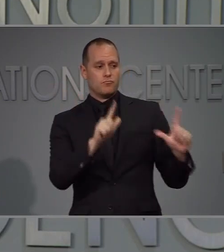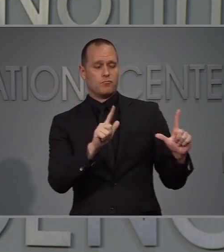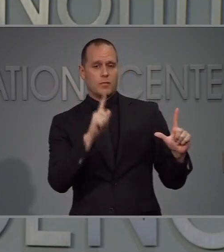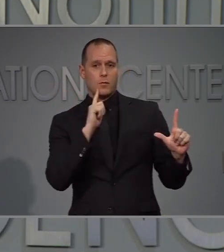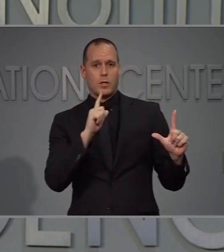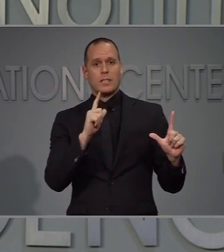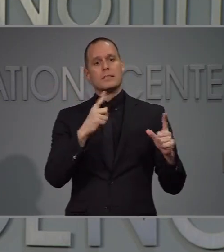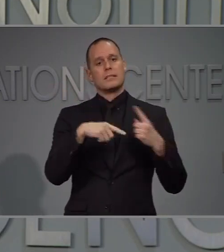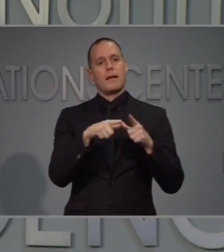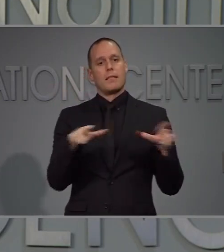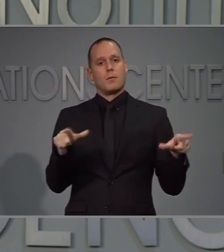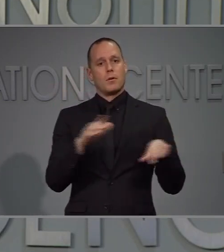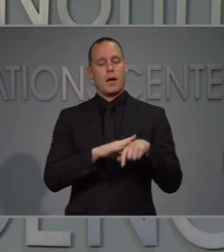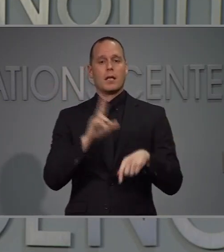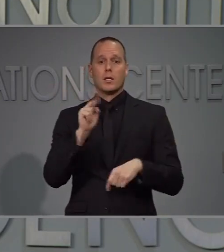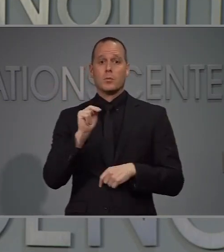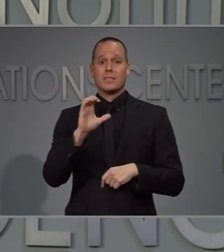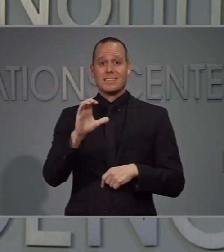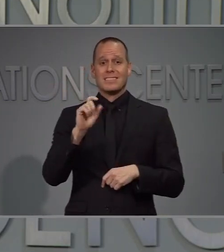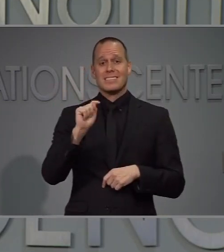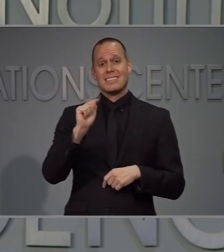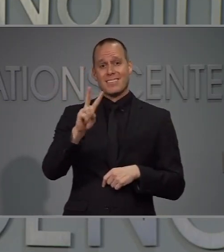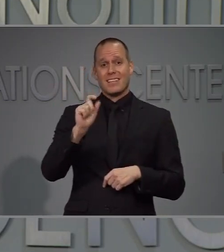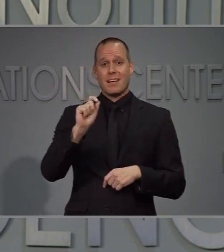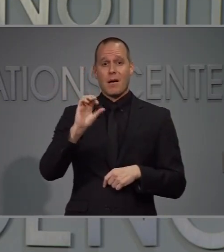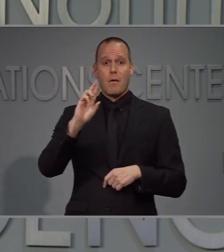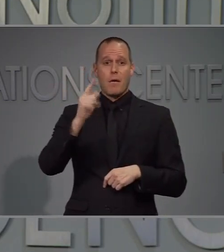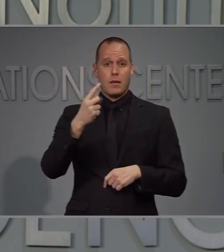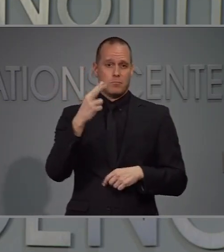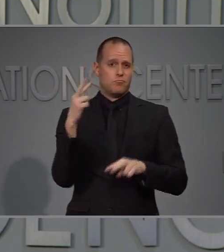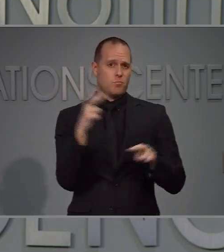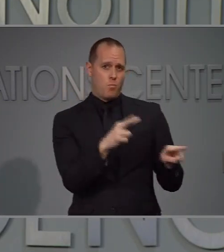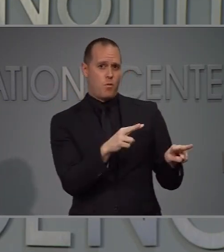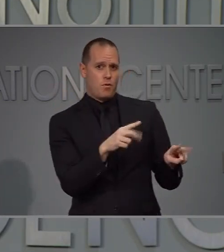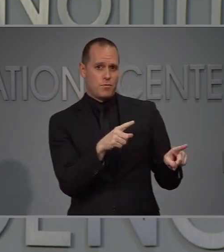TODAY'S BRIEFING ON COVID-19 IN NORTH CAROLINA. UNC-TV IS